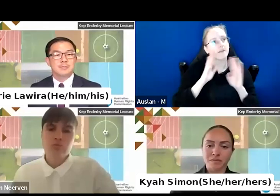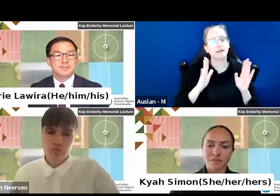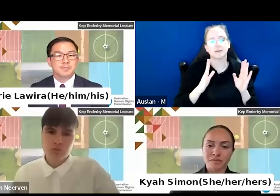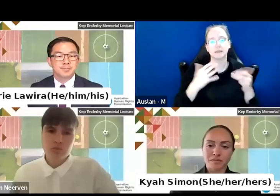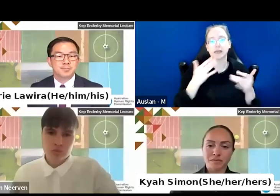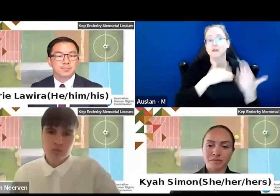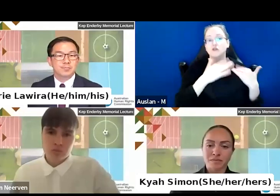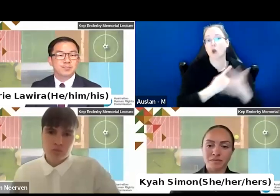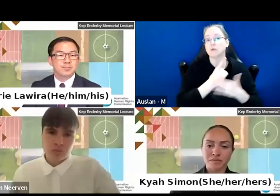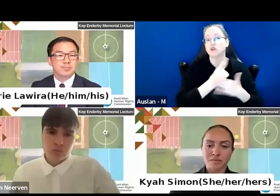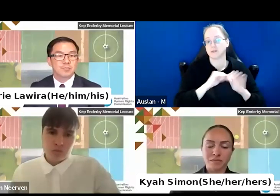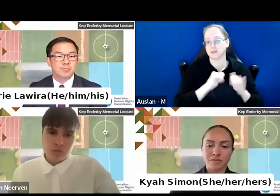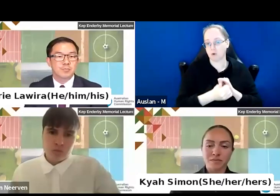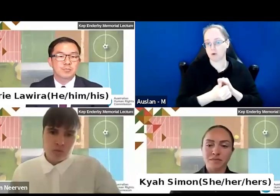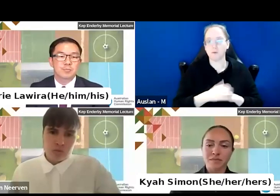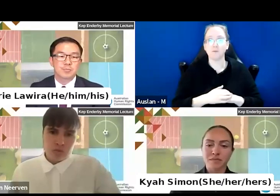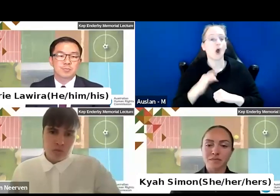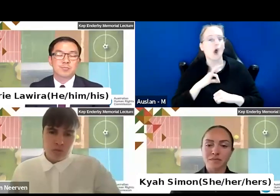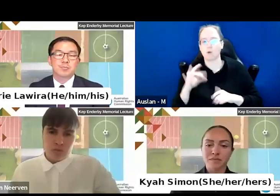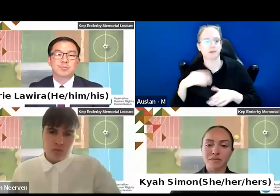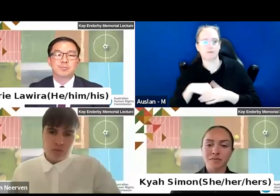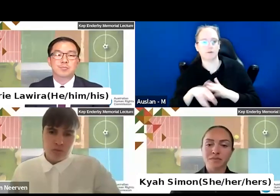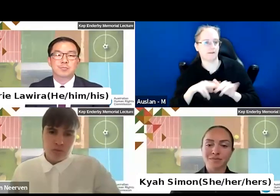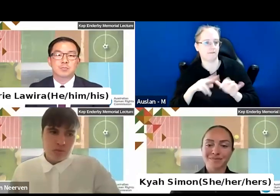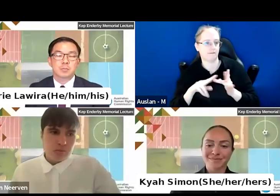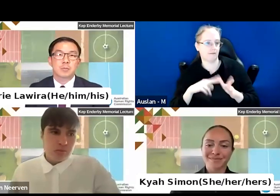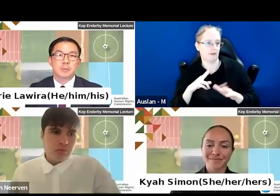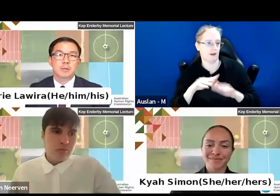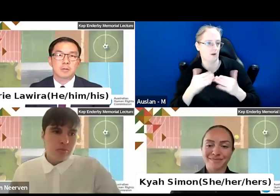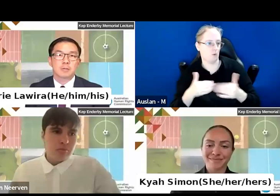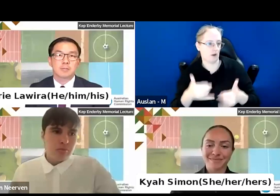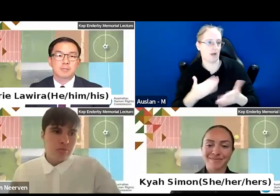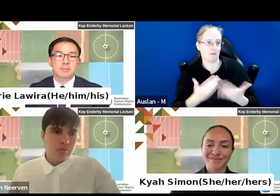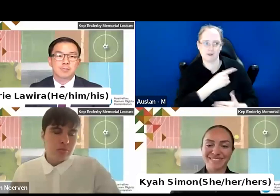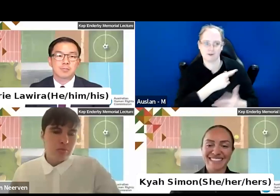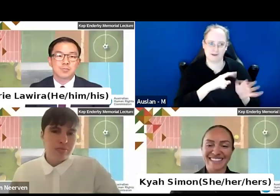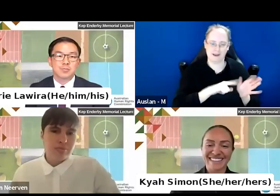I was involved in the FIFA Women's World Cup in a very different way then time. I'm definitely not a player.